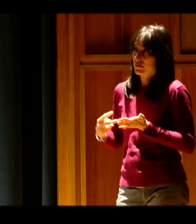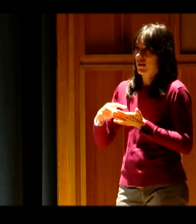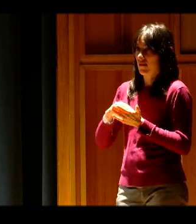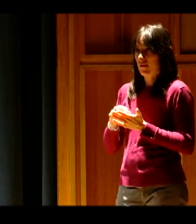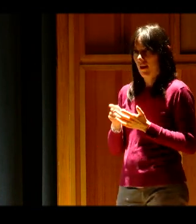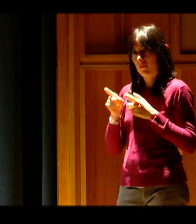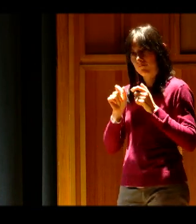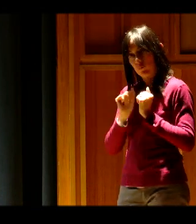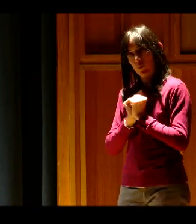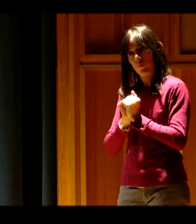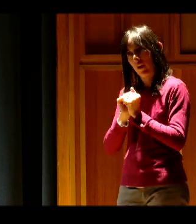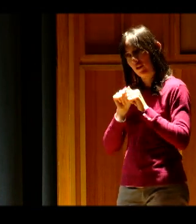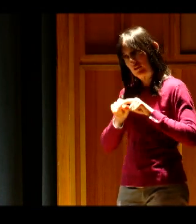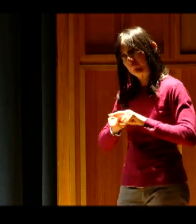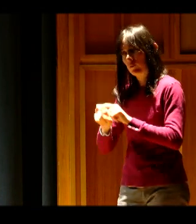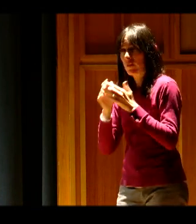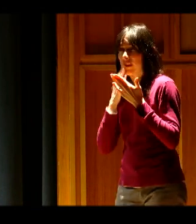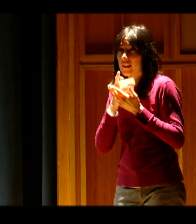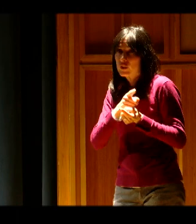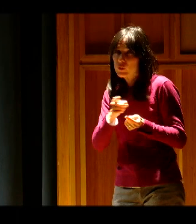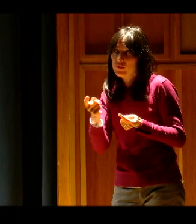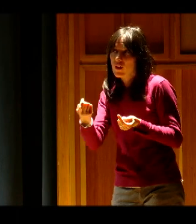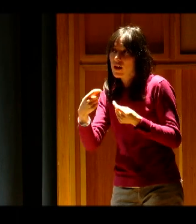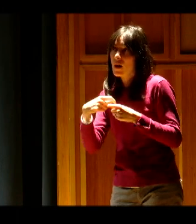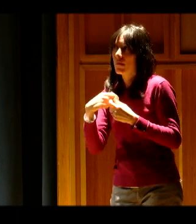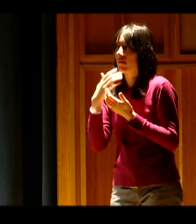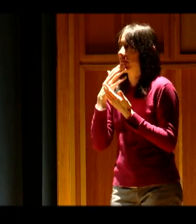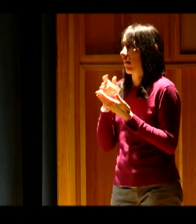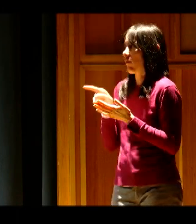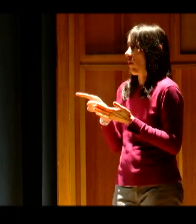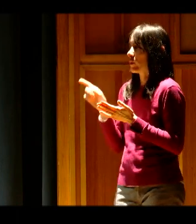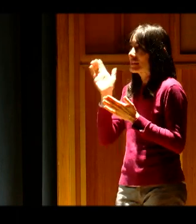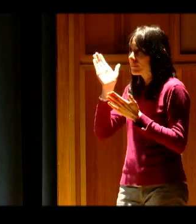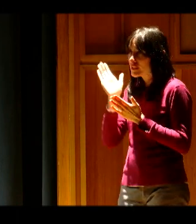And I especially thank all of our amazing speakers and our moderators tomorrow,